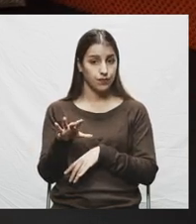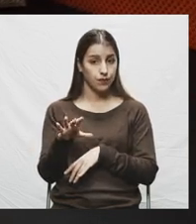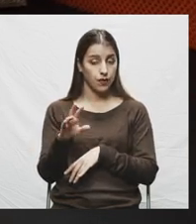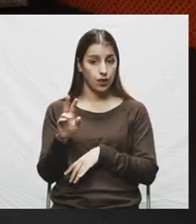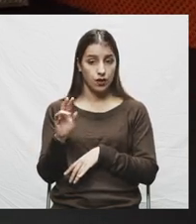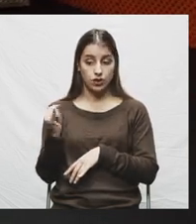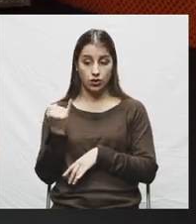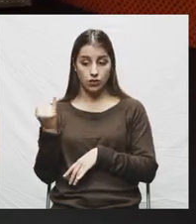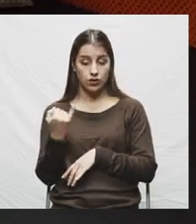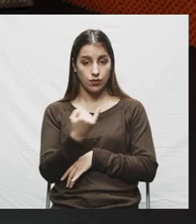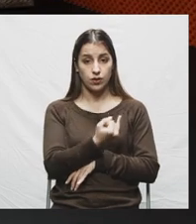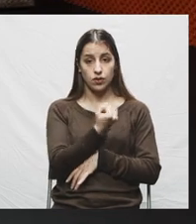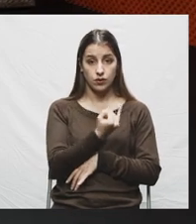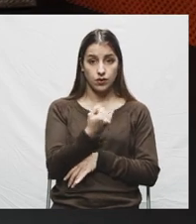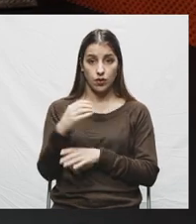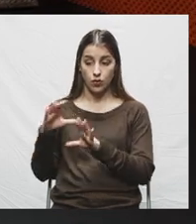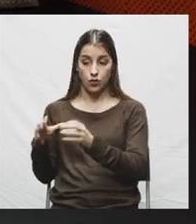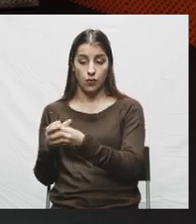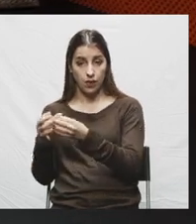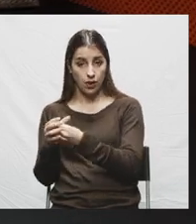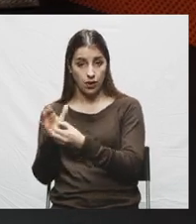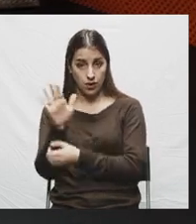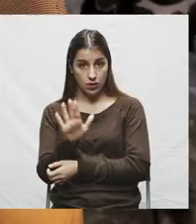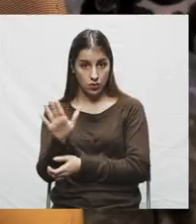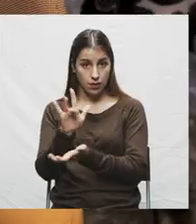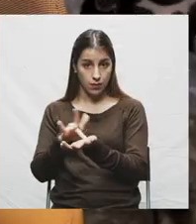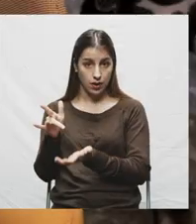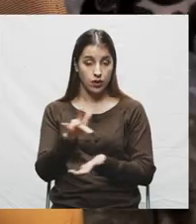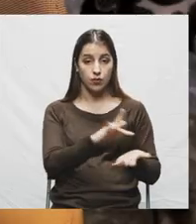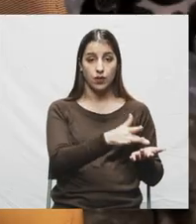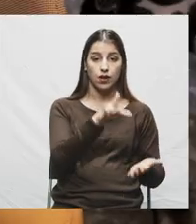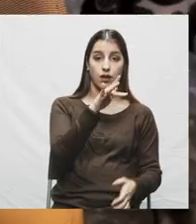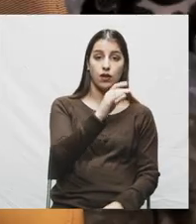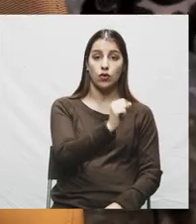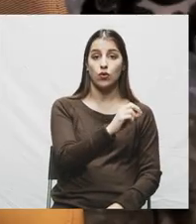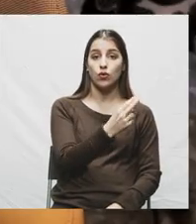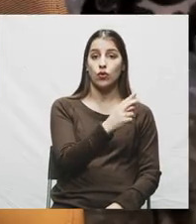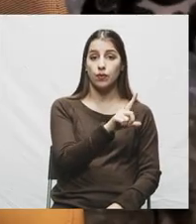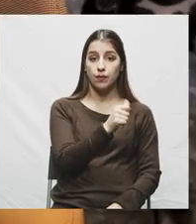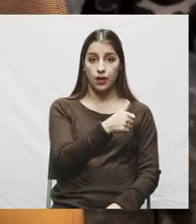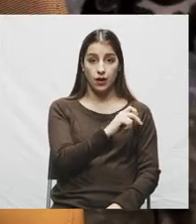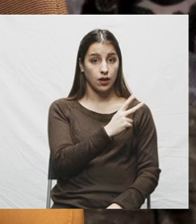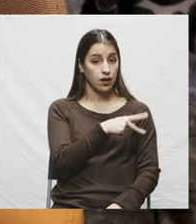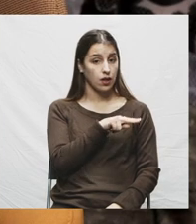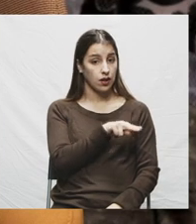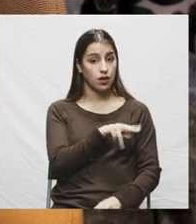those 2 institutions, which were Companhia Nacional de Bailado [CNB] and Gulbenkian Ballet. There was already Dança Grupo